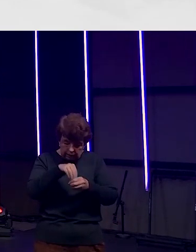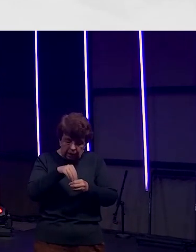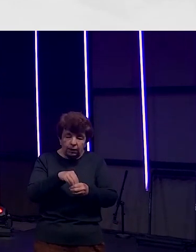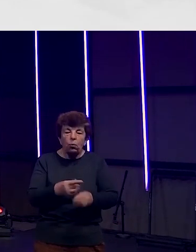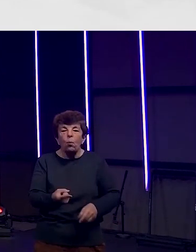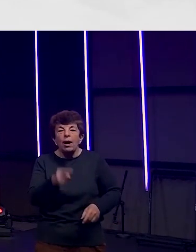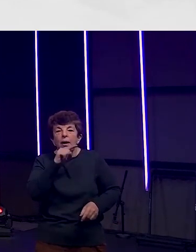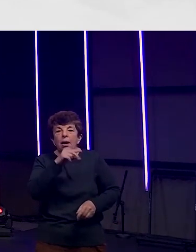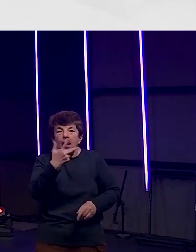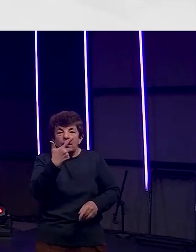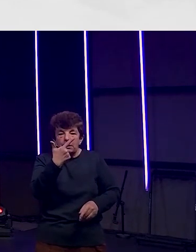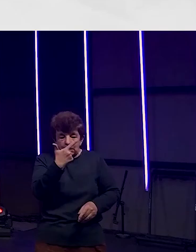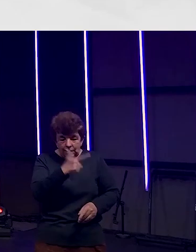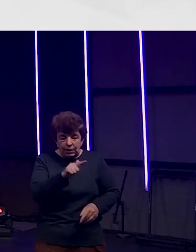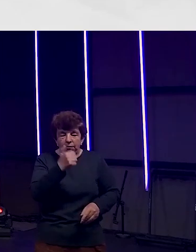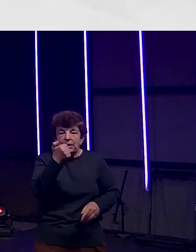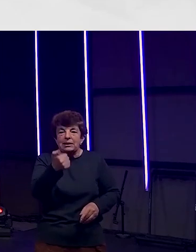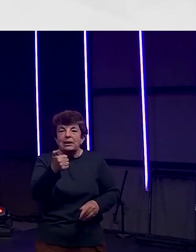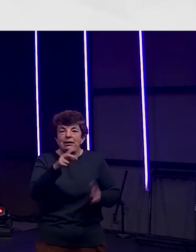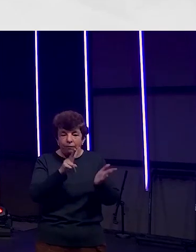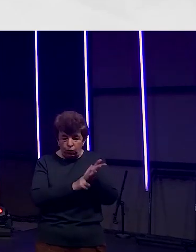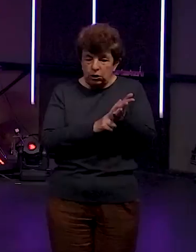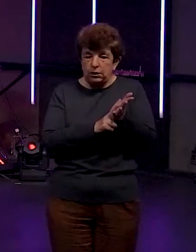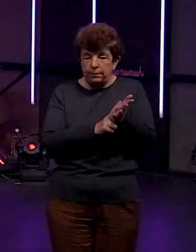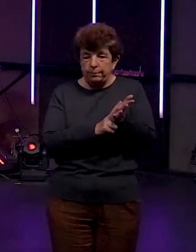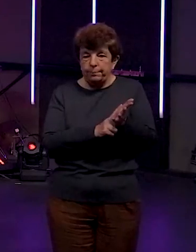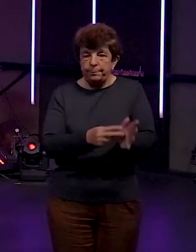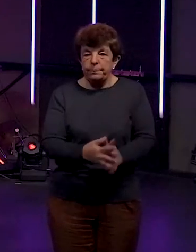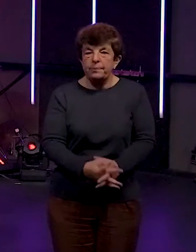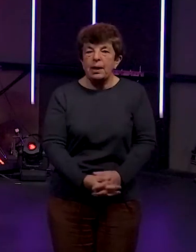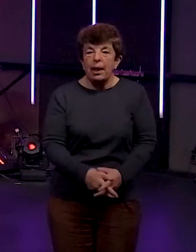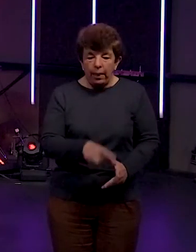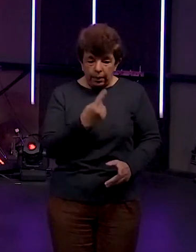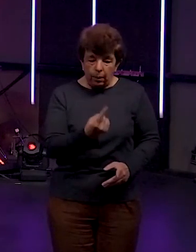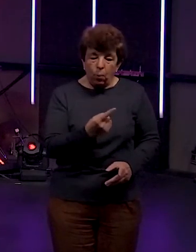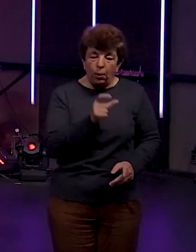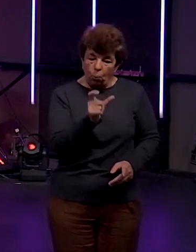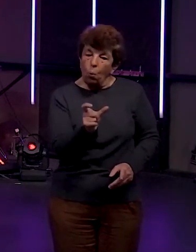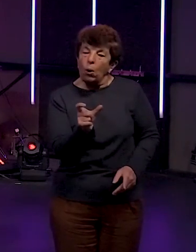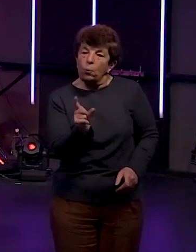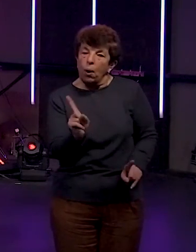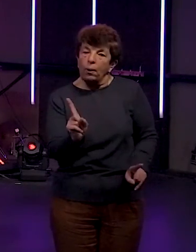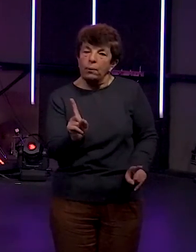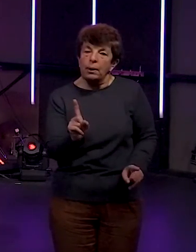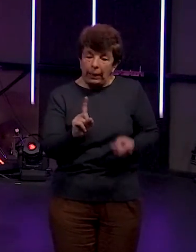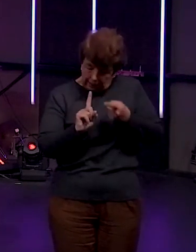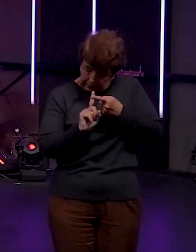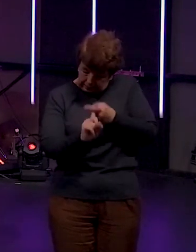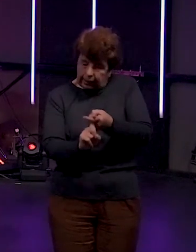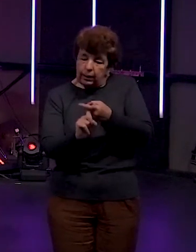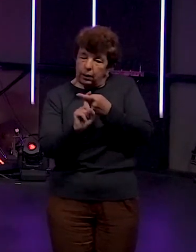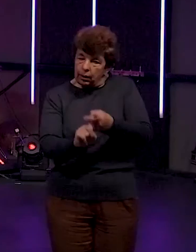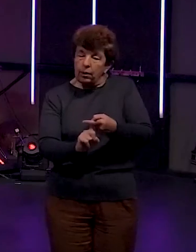of 176 verses. There's one word which continually or one thought which